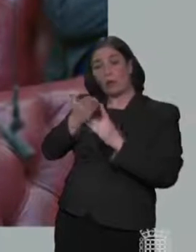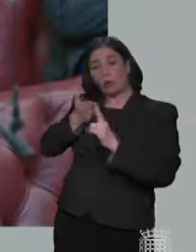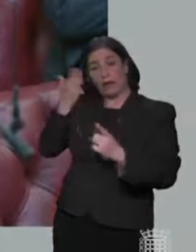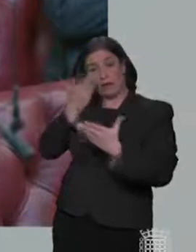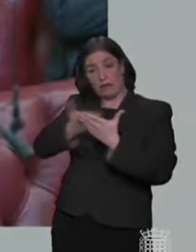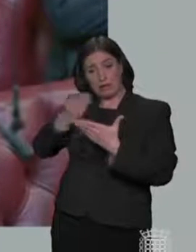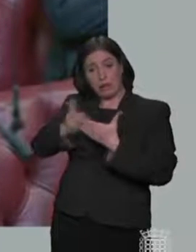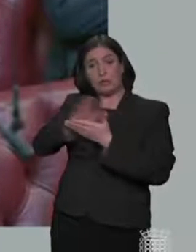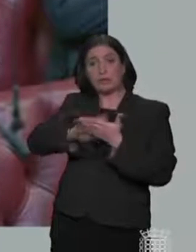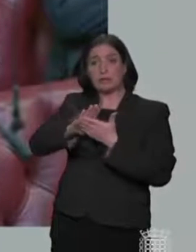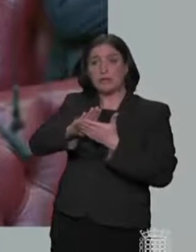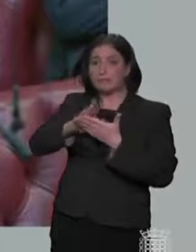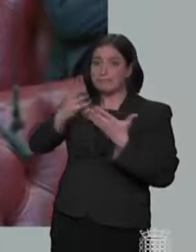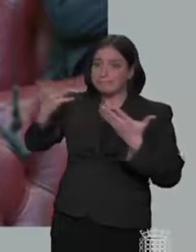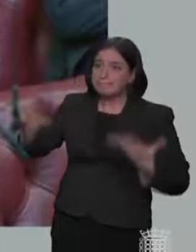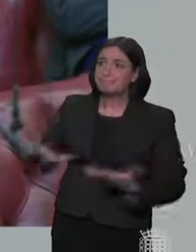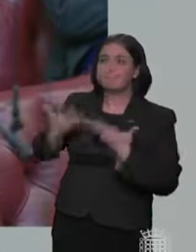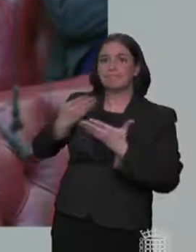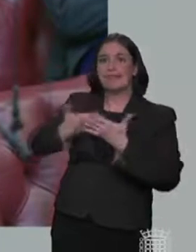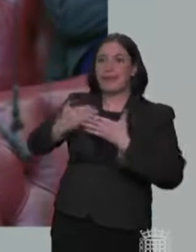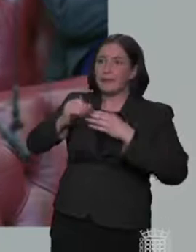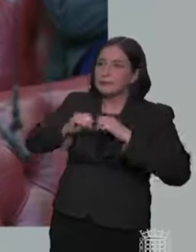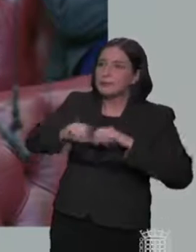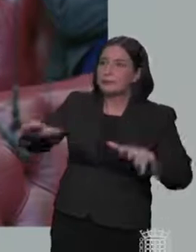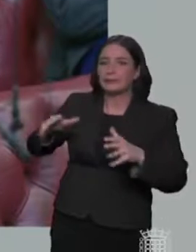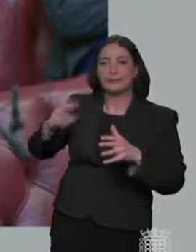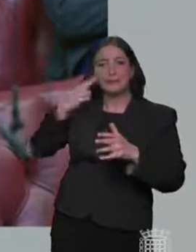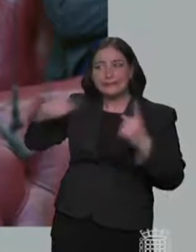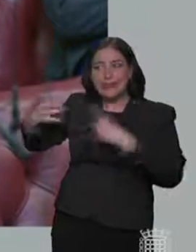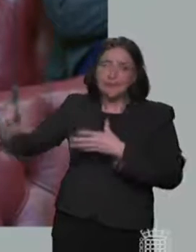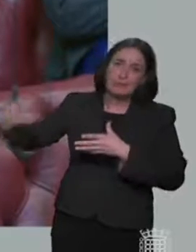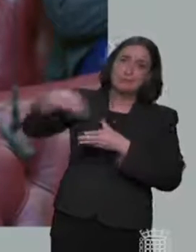communications with deaf people it led to the inclusion of sign languages in the curriculum